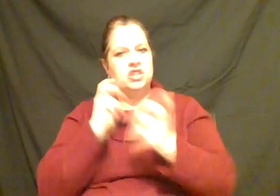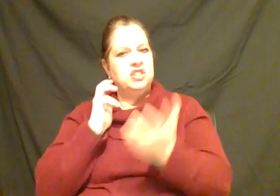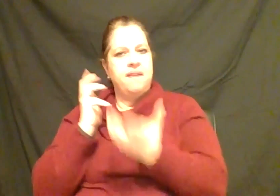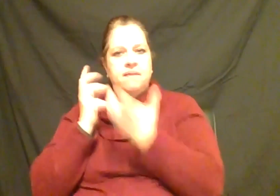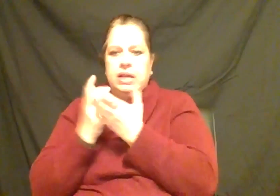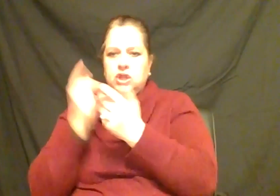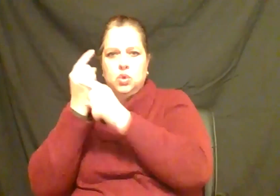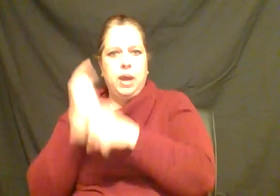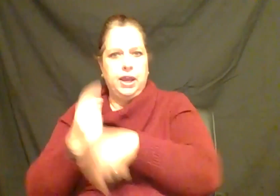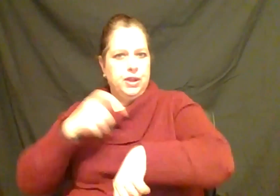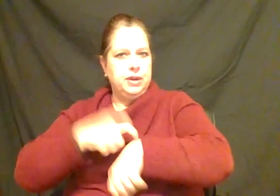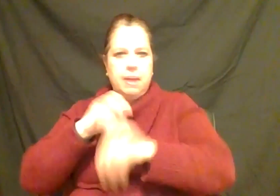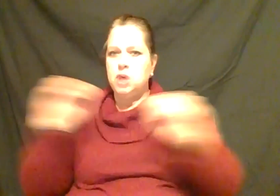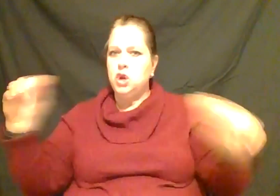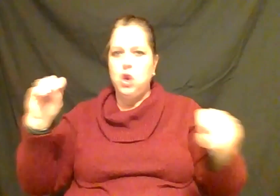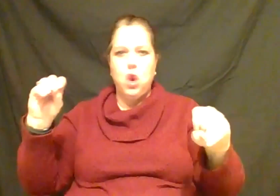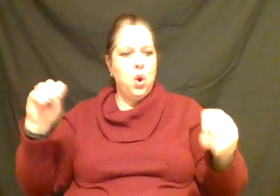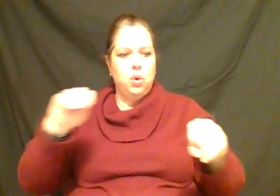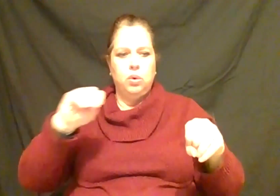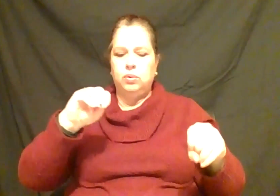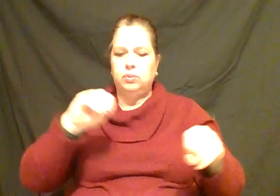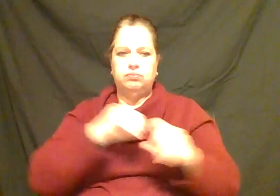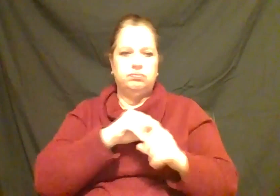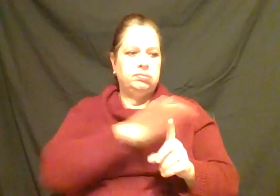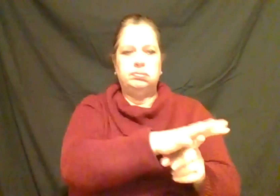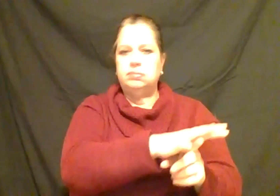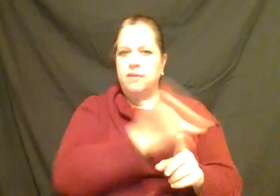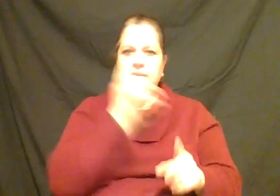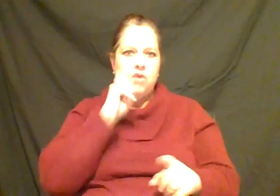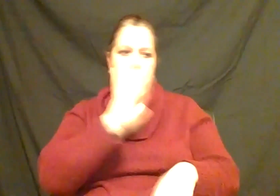so no impact on middle or elementary in terms of their current operating model